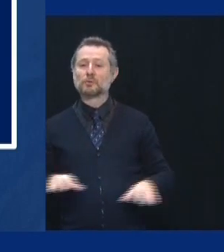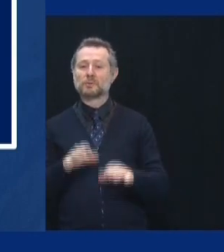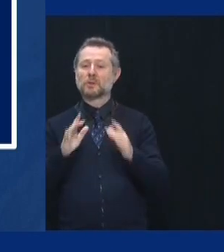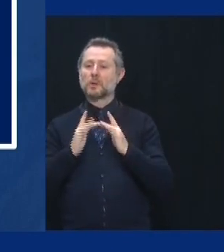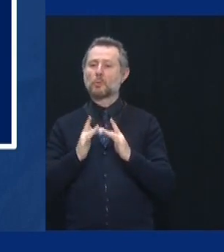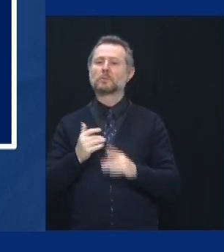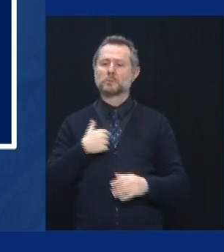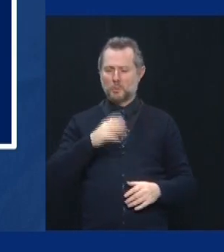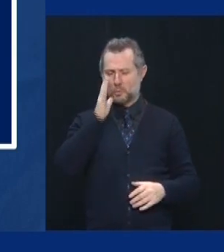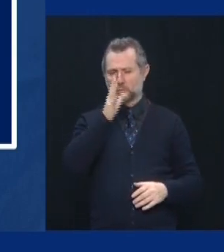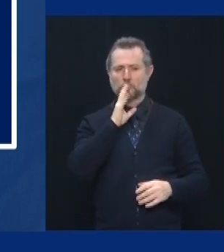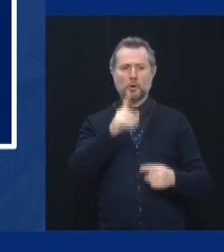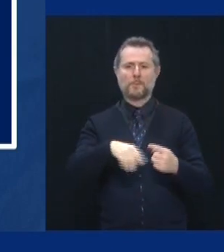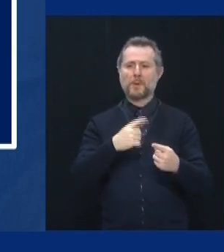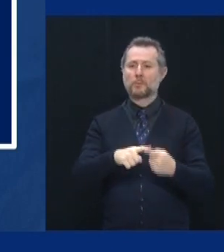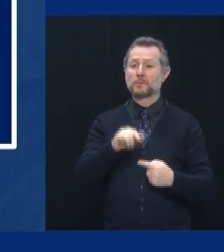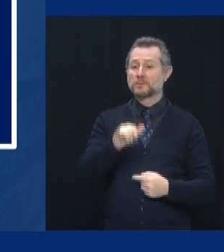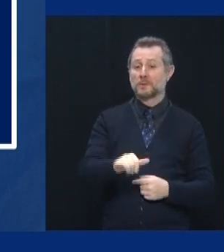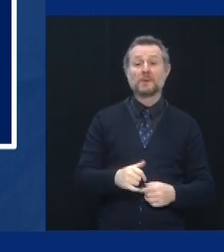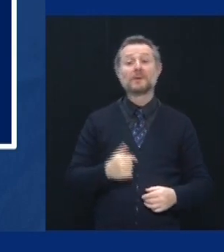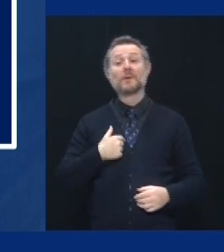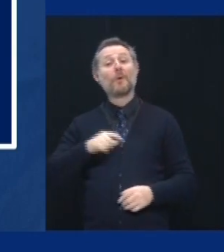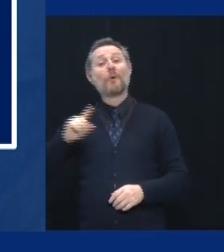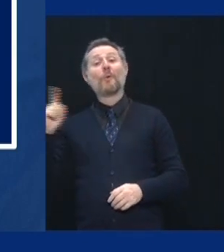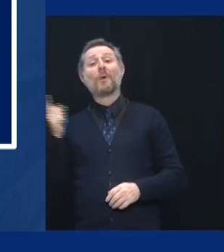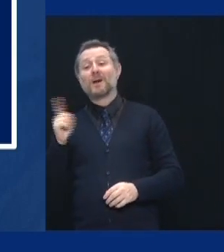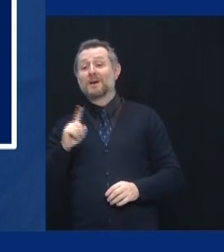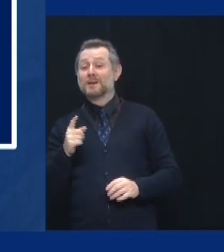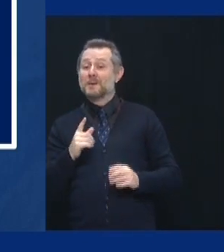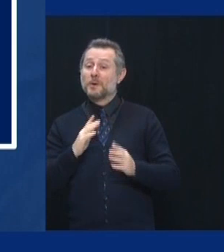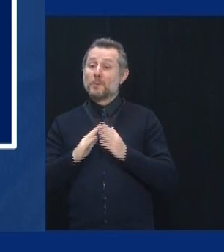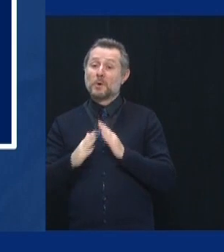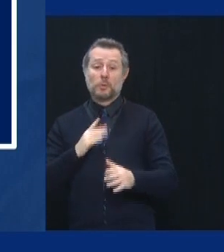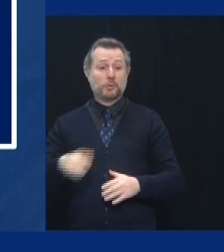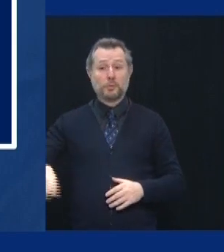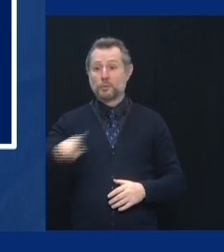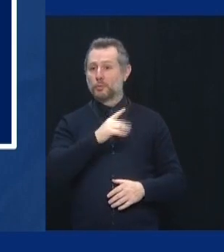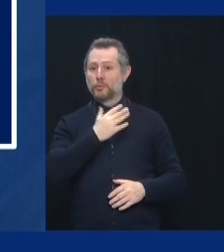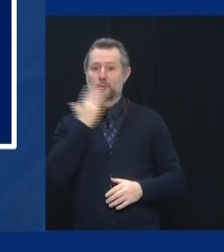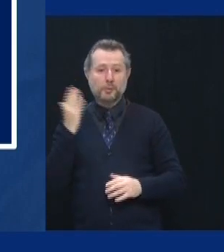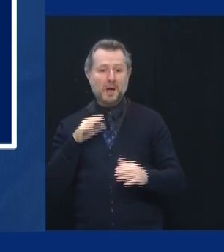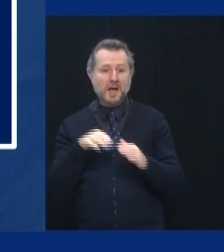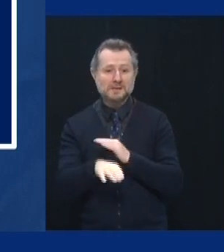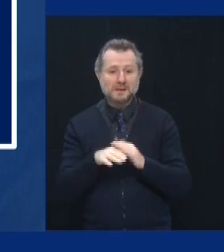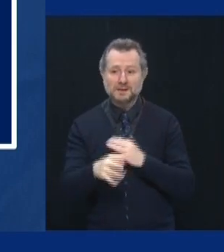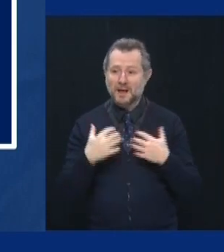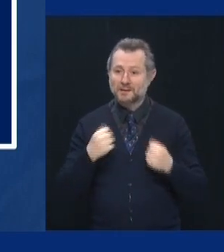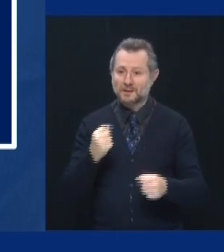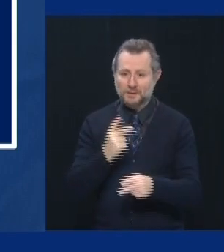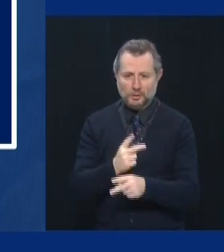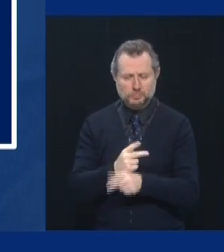I SPOKE ABOUT THAT TODAY IN8í MY KING MESSAGE FOR THE INTERNATIONAL ACTION NETWORK. WE'RE ALSO REACHING OUT TO THE